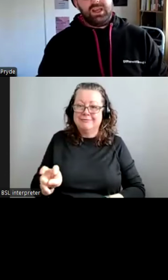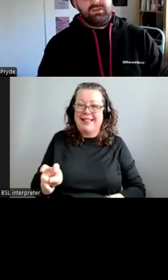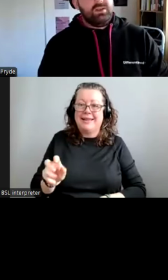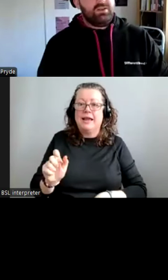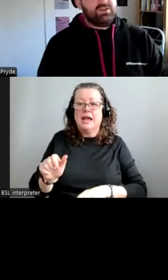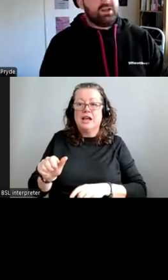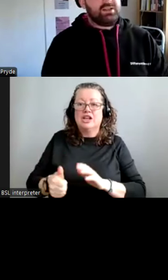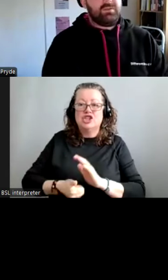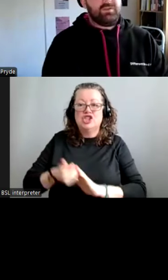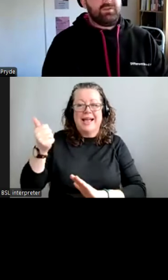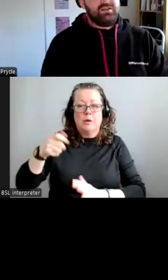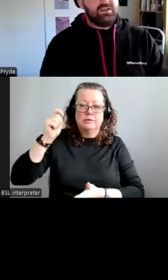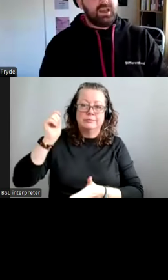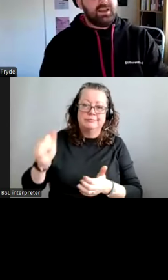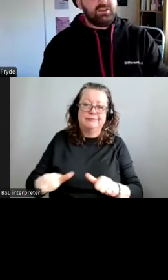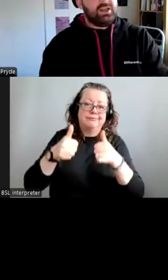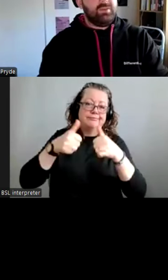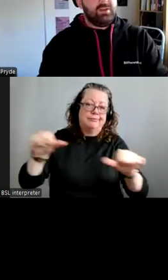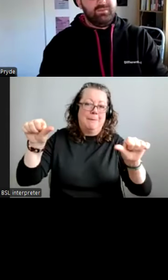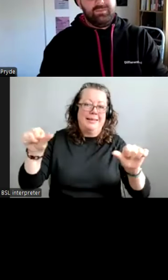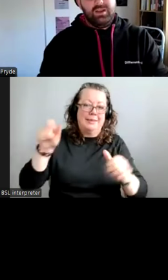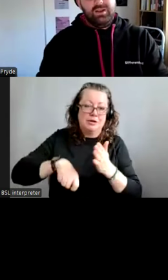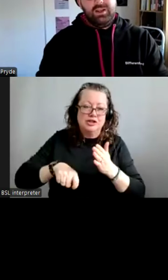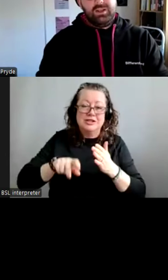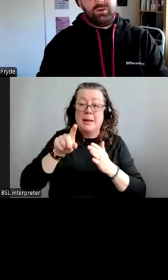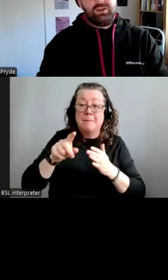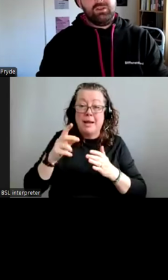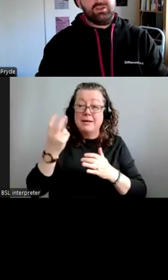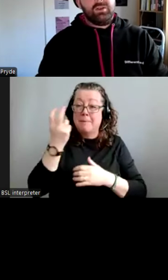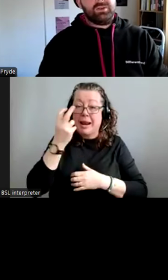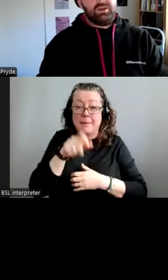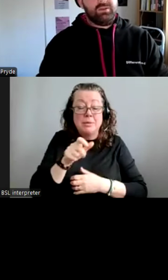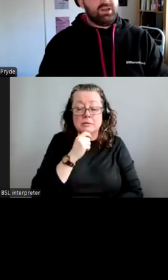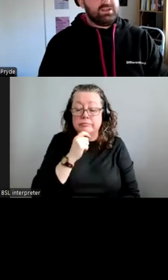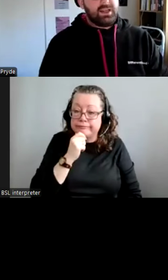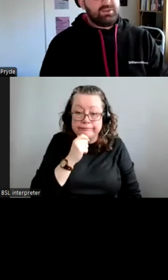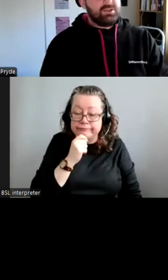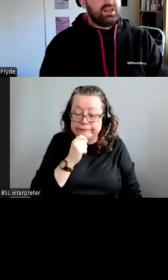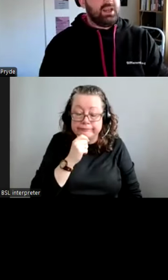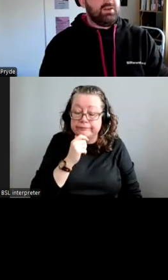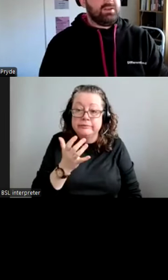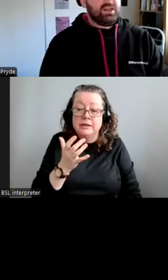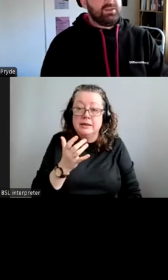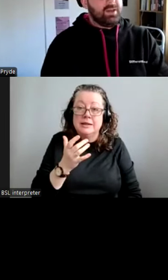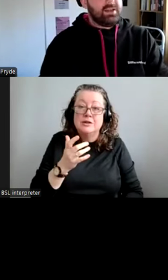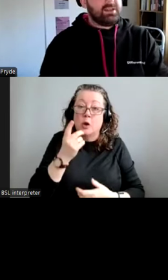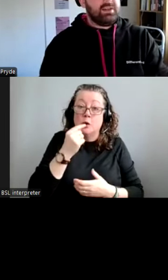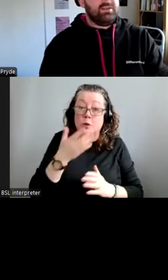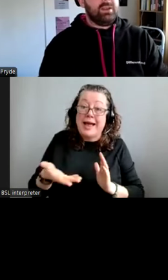that screen reader user has to find that checkout button. What we can do is also implement skip to checkout, skip to basket,